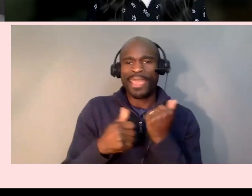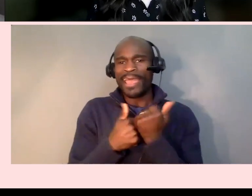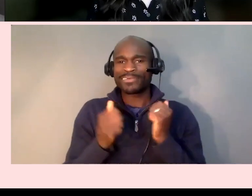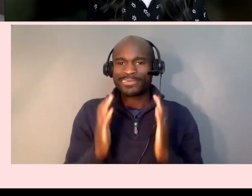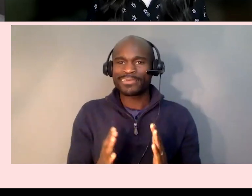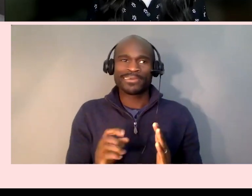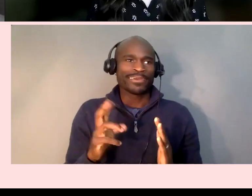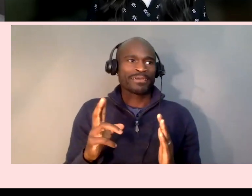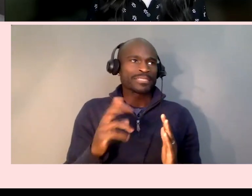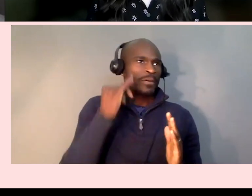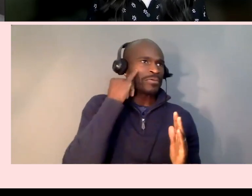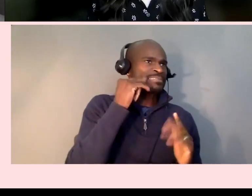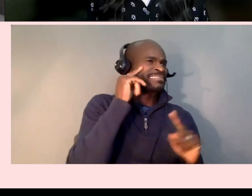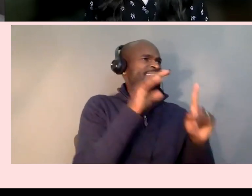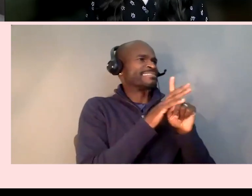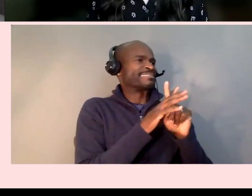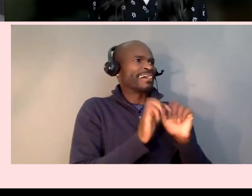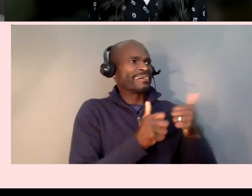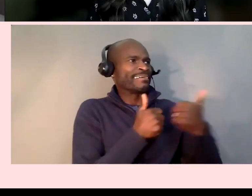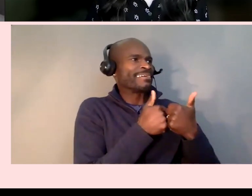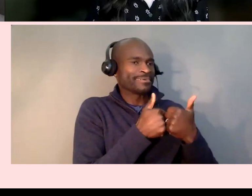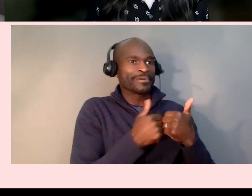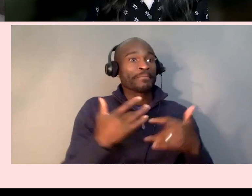um I might not have made it through without her so that was a very cool connection.